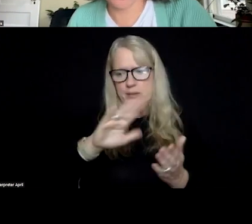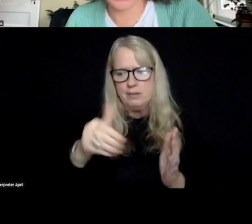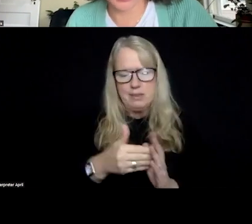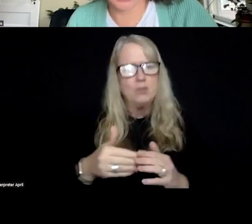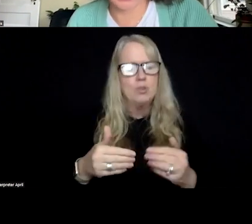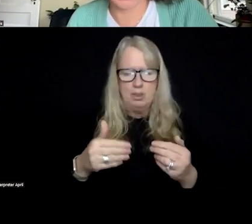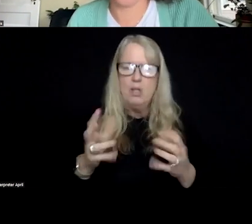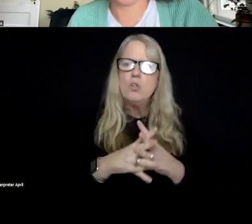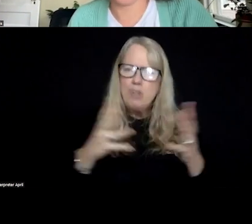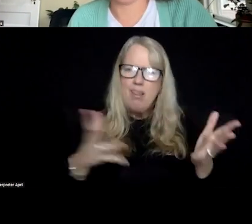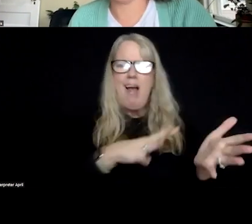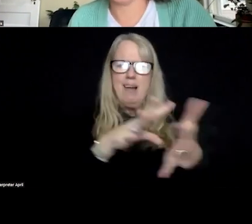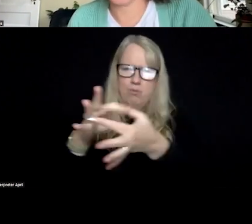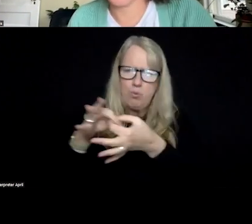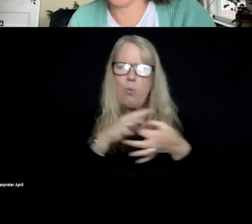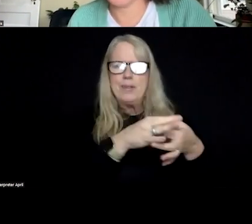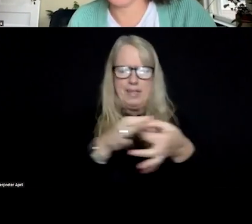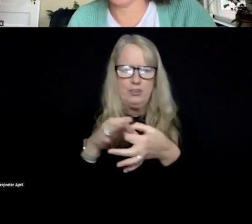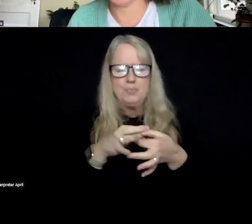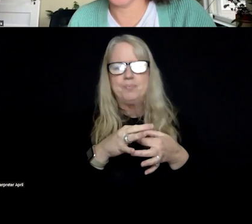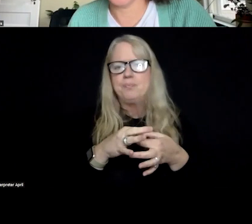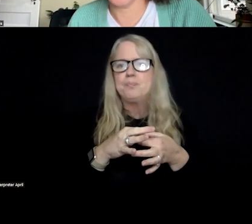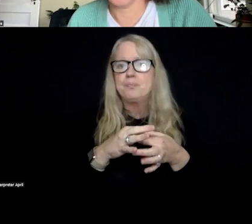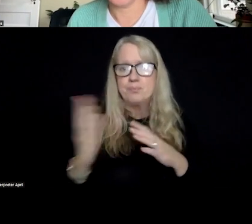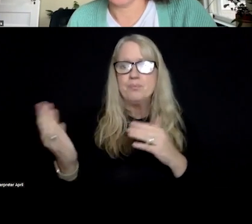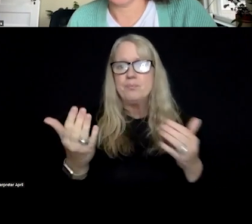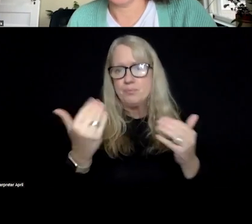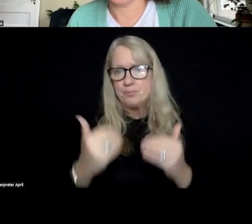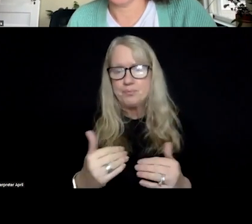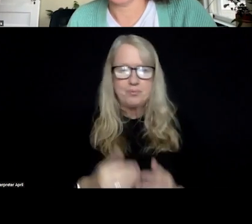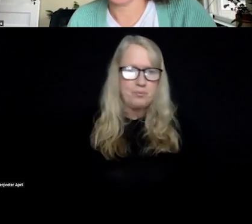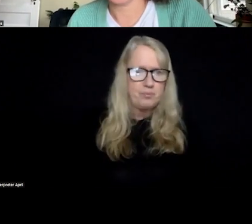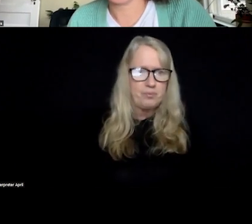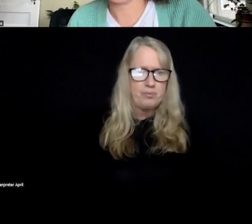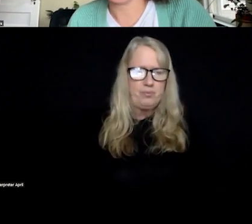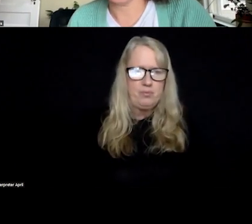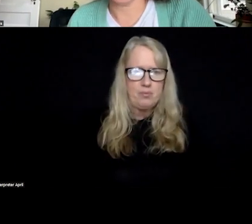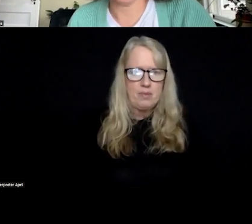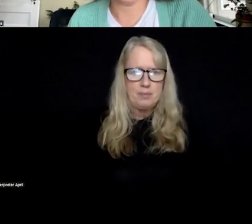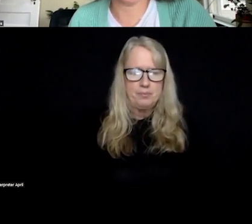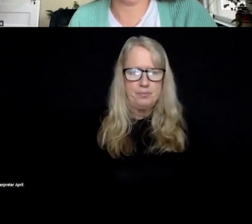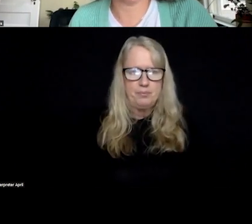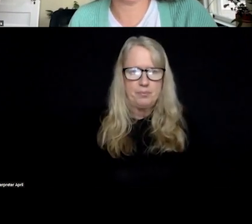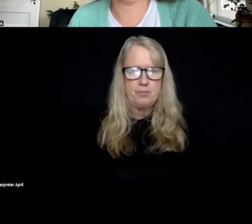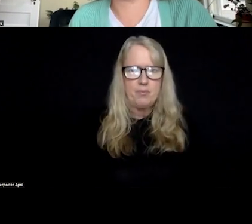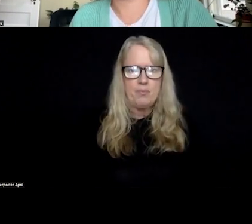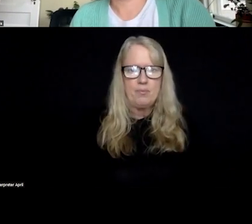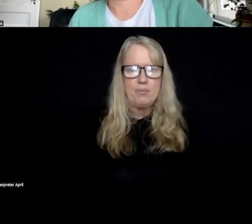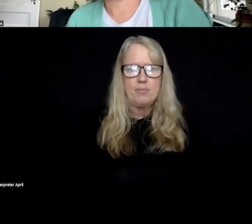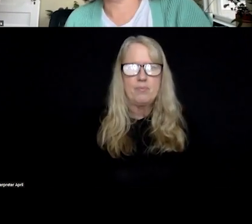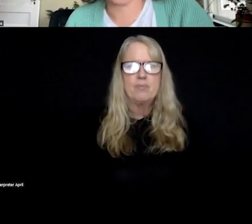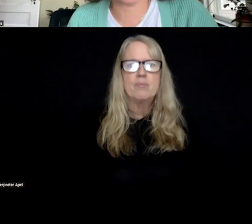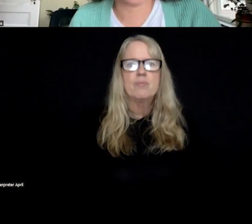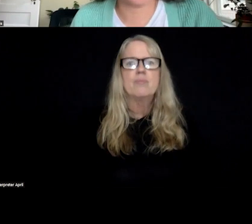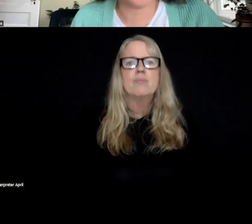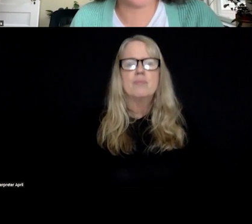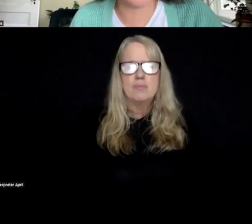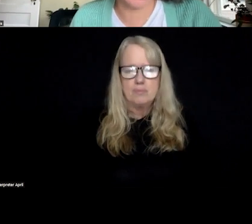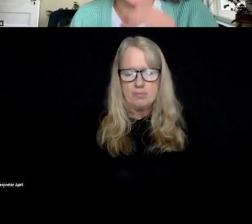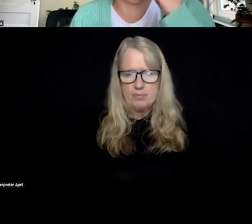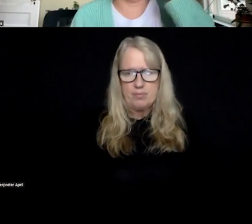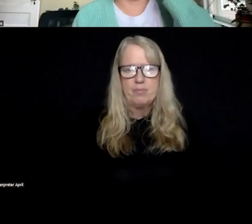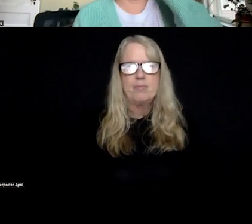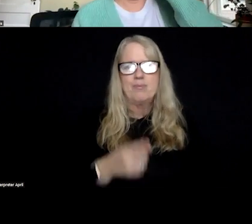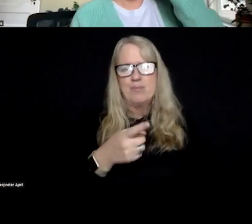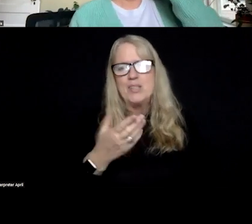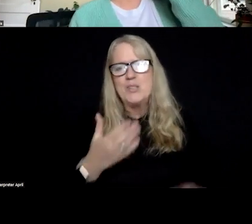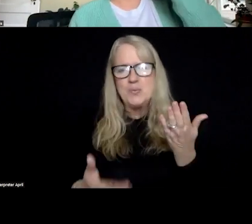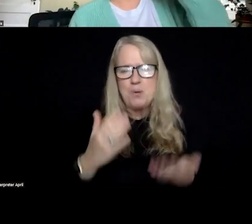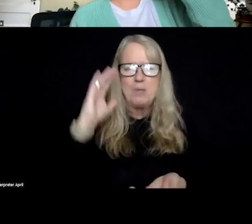COORDINATION THERE. THIS IS PROBABLY LESS EXCITING.